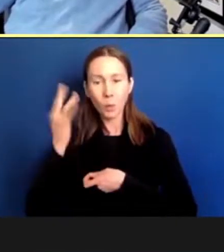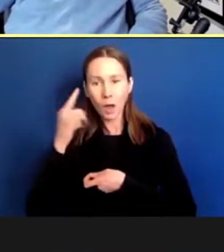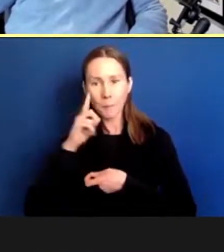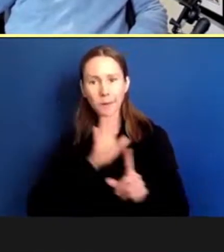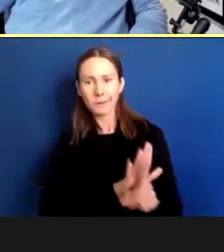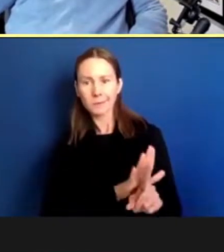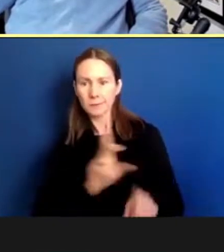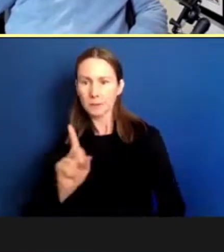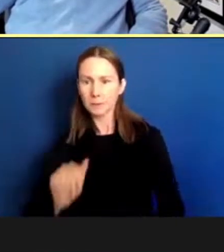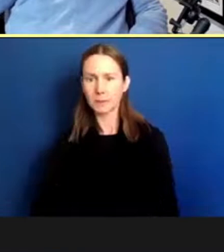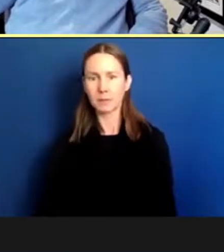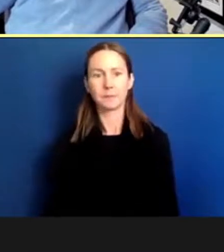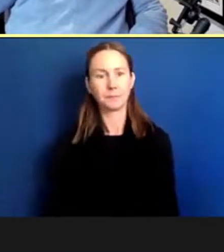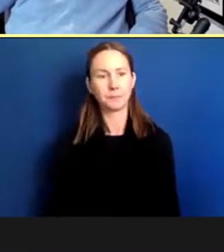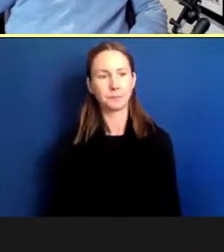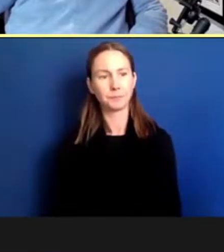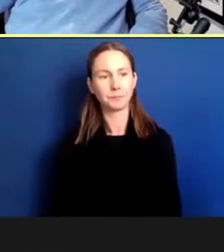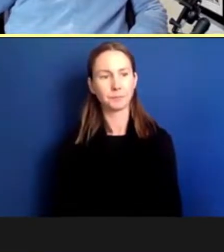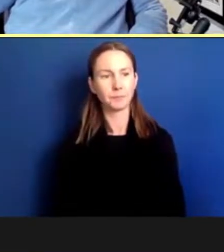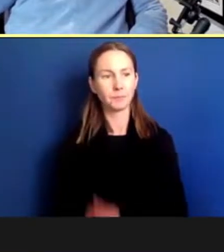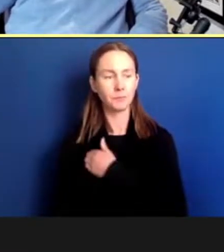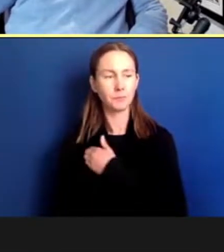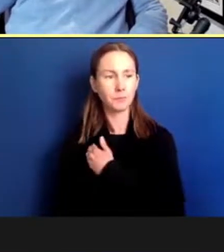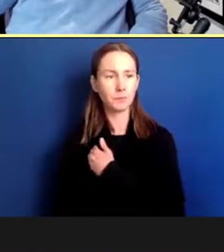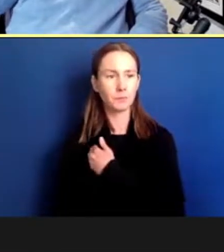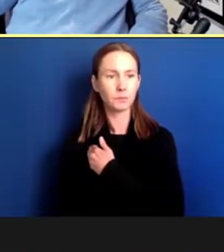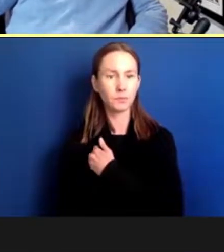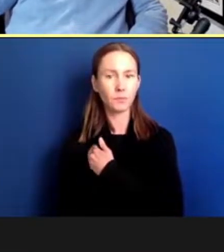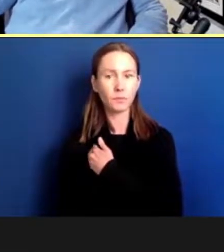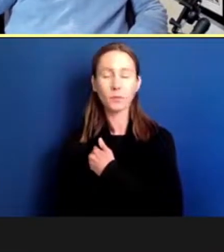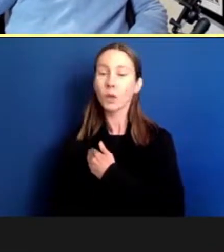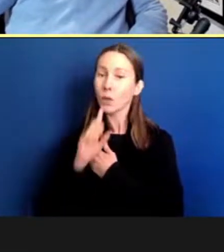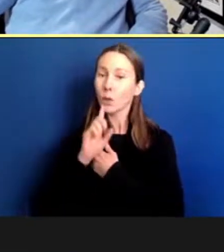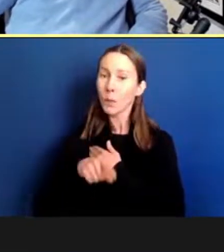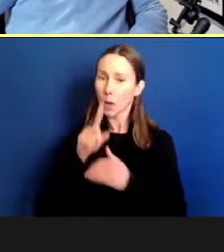This report examined the reasons for this and its impact. Additionally, the report